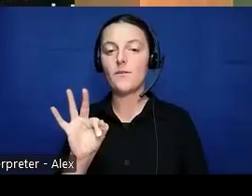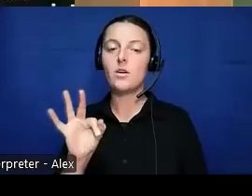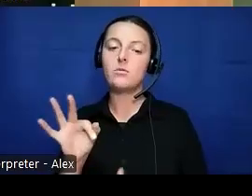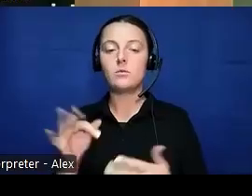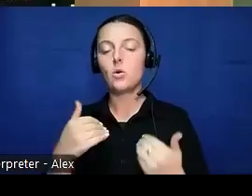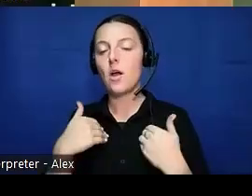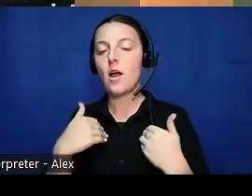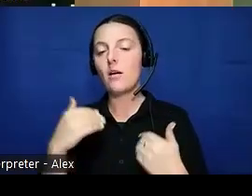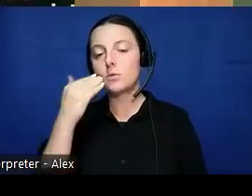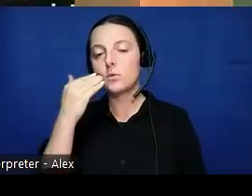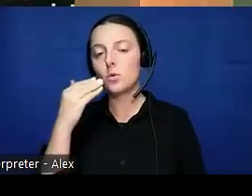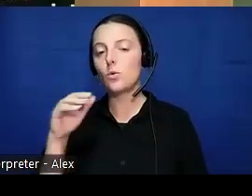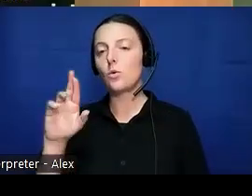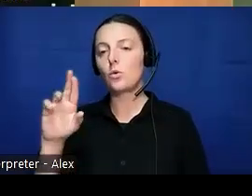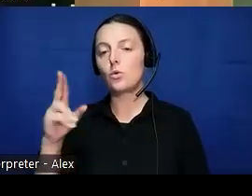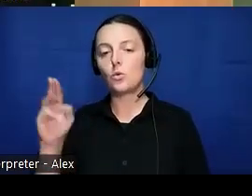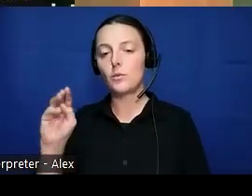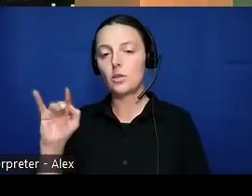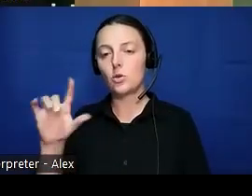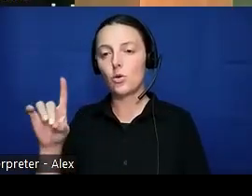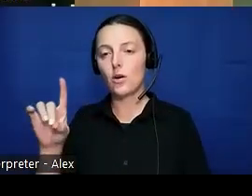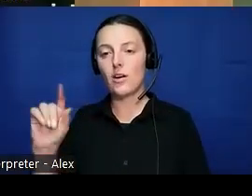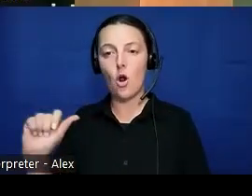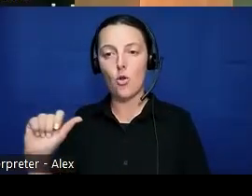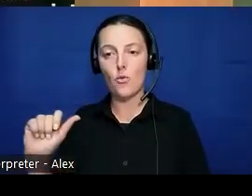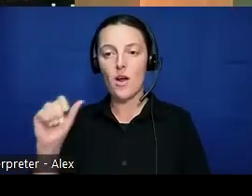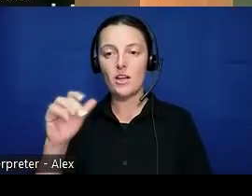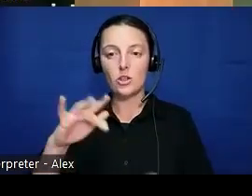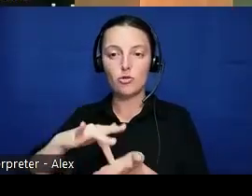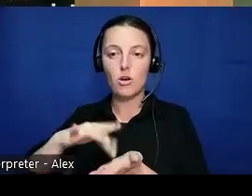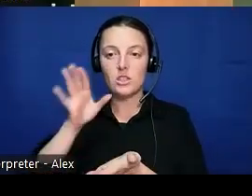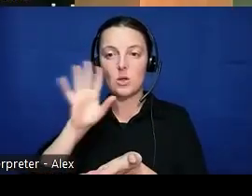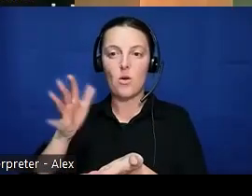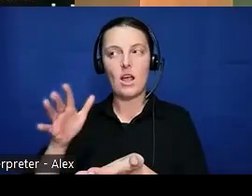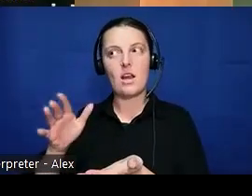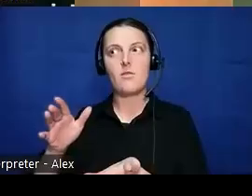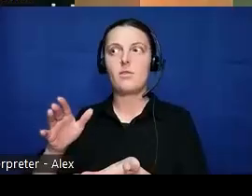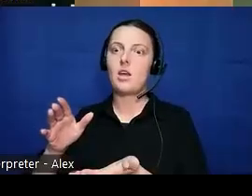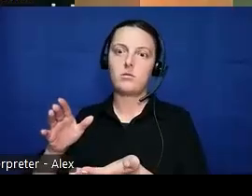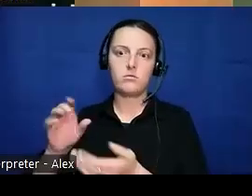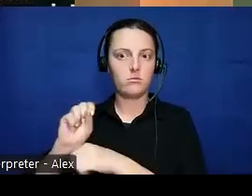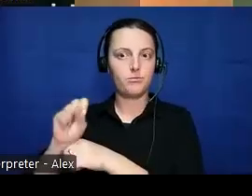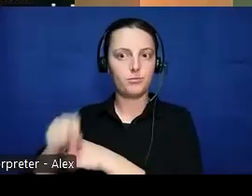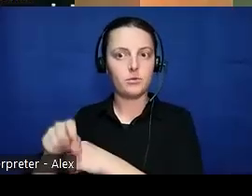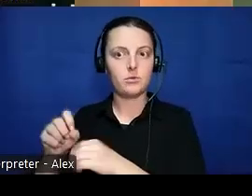that sort of knock down inflammation like really knock it down. Uh yeah, their depression outcomes